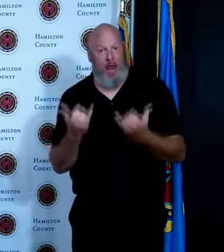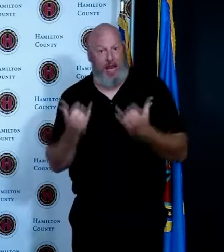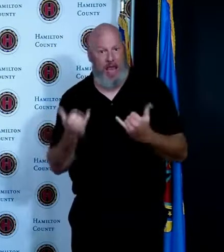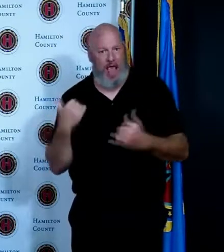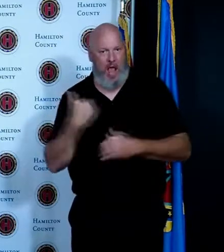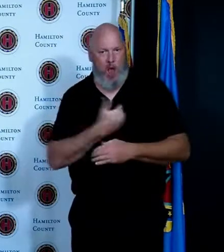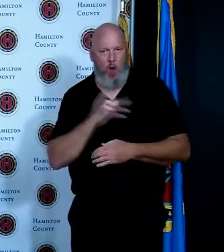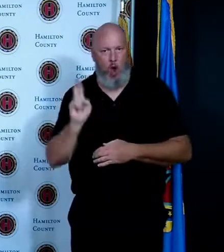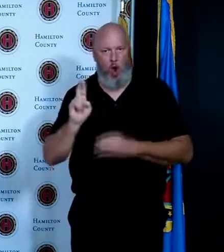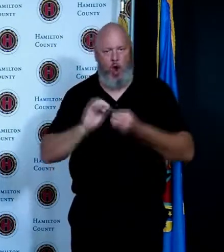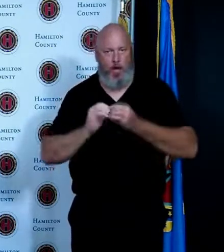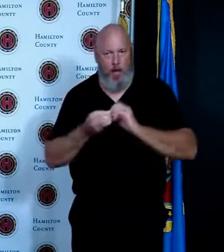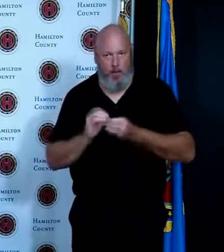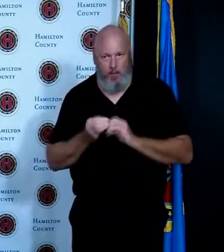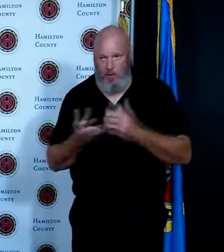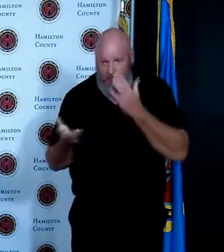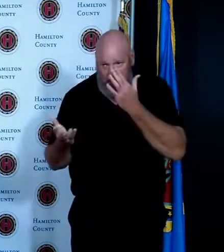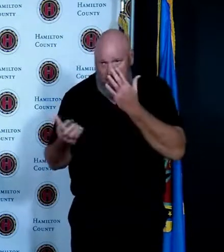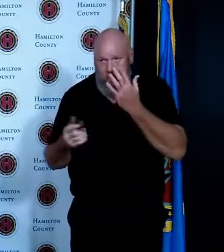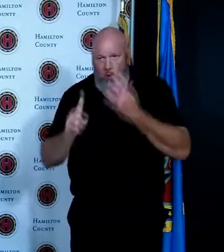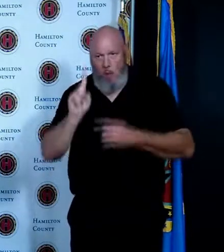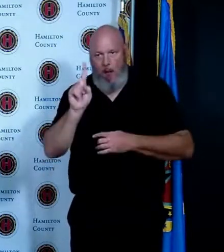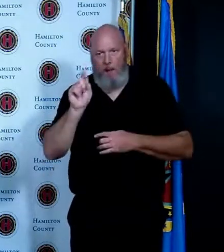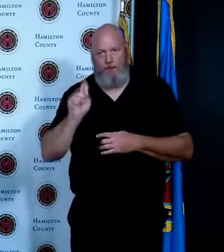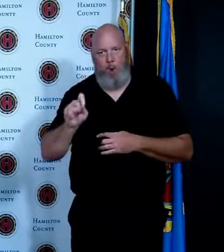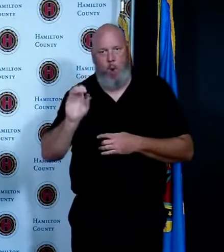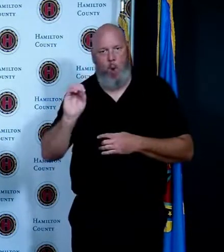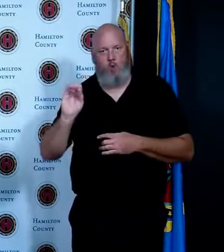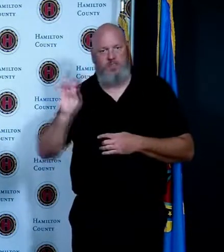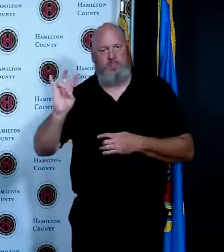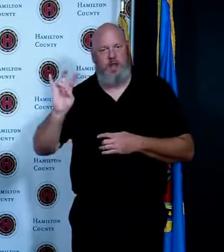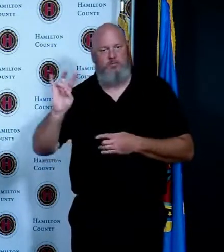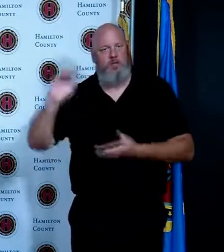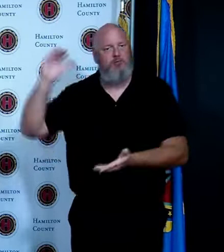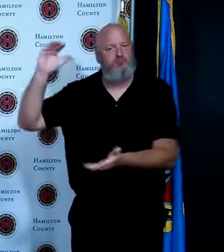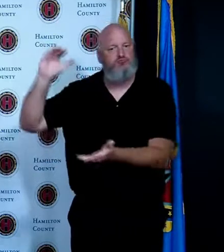County was 1.07 for reference last week on Wednesday the